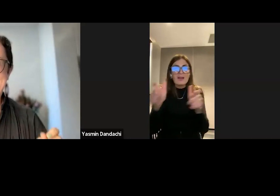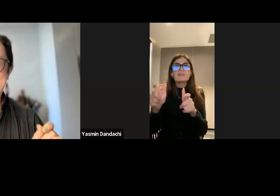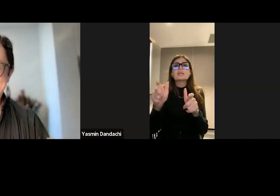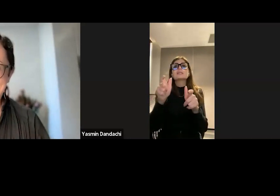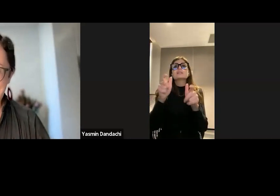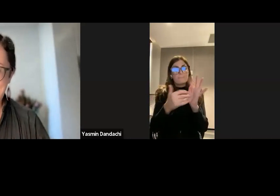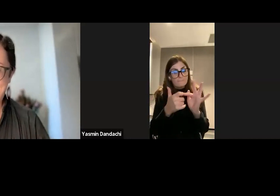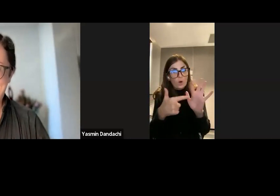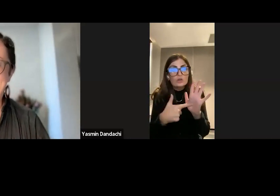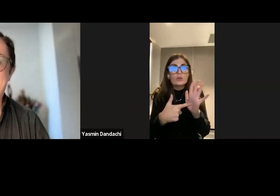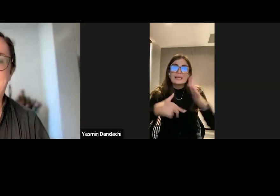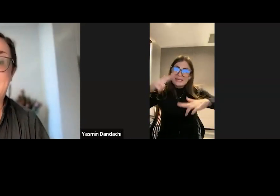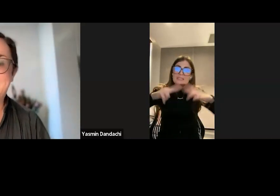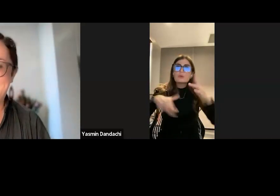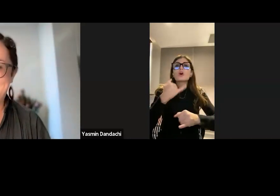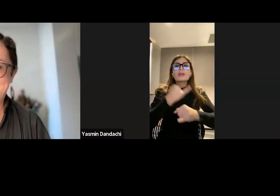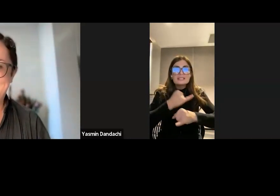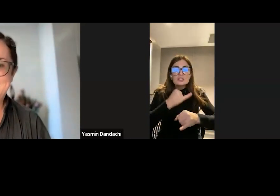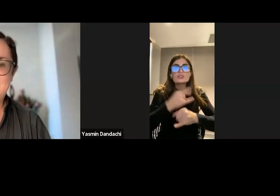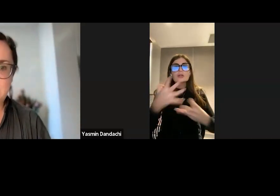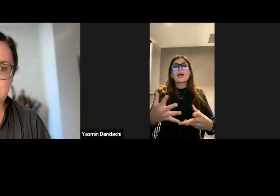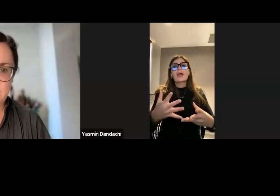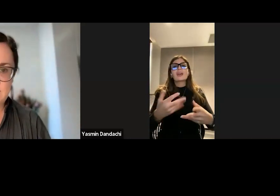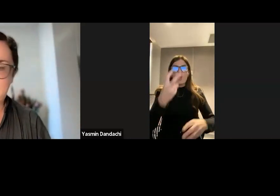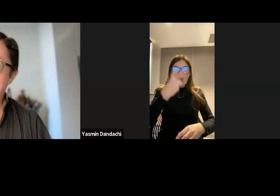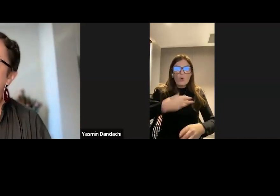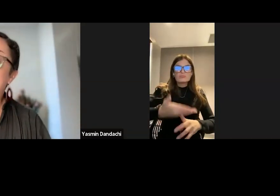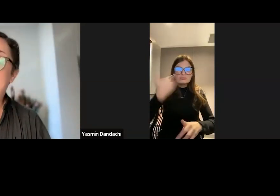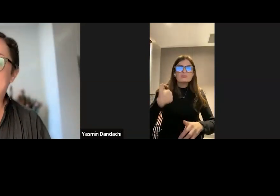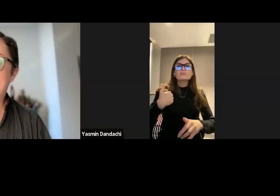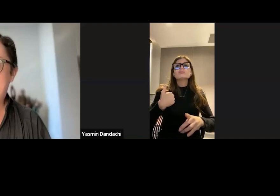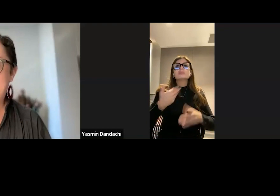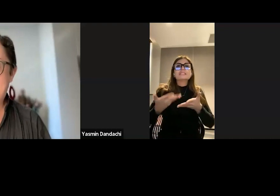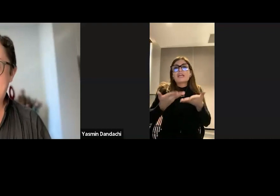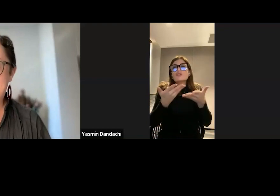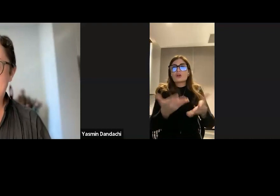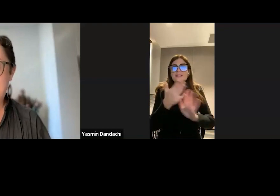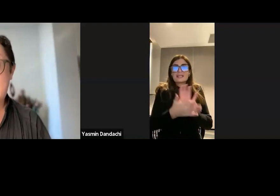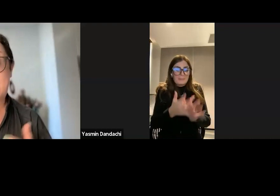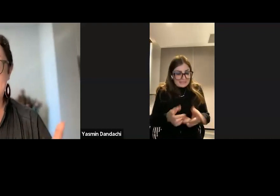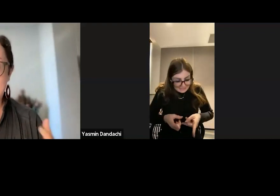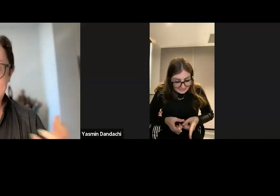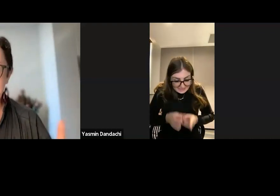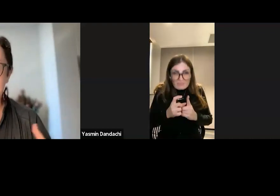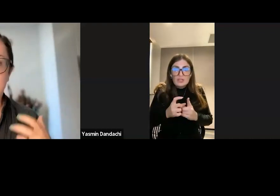institutionalised and mandated generosity, which makes it very hard to have these conversations to critique